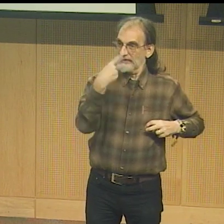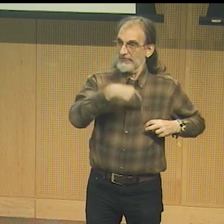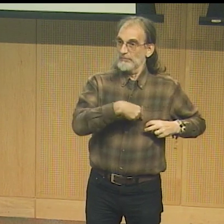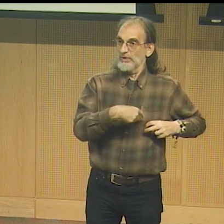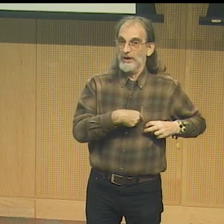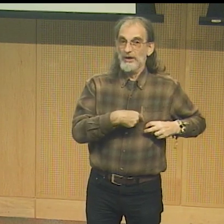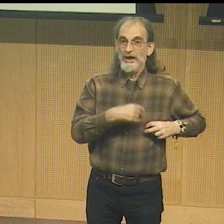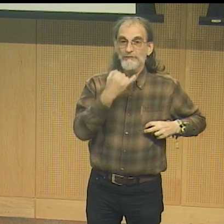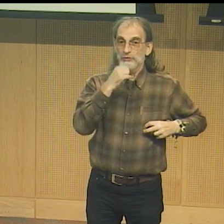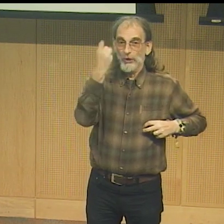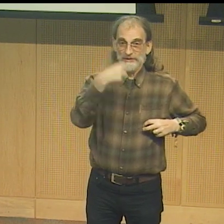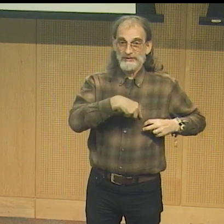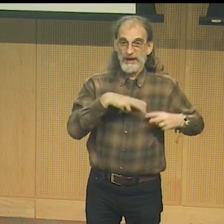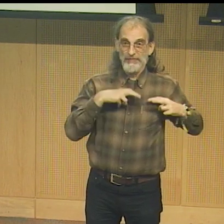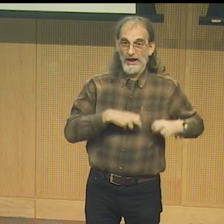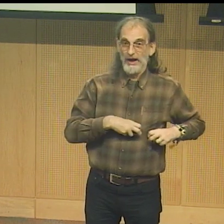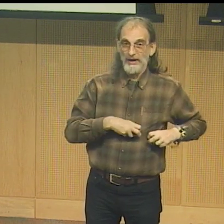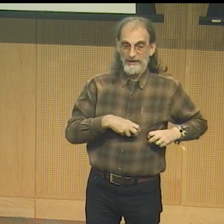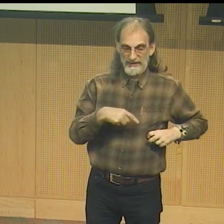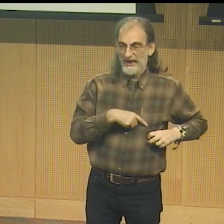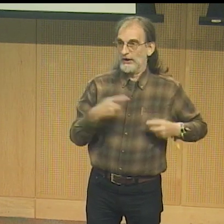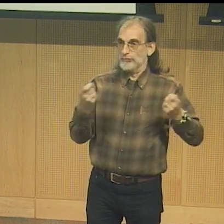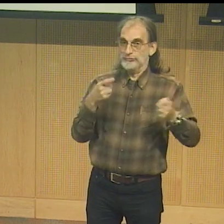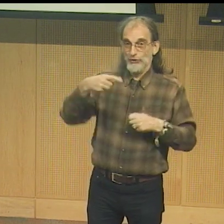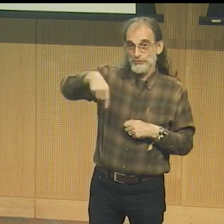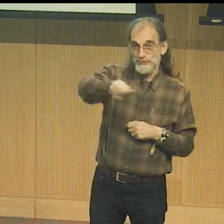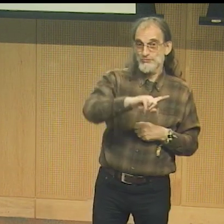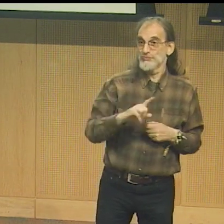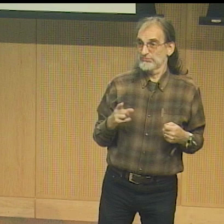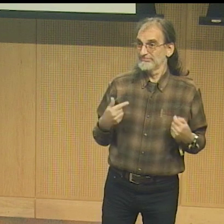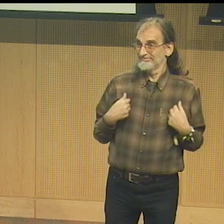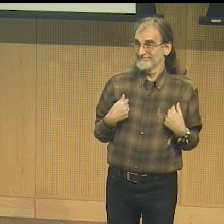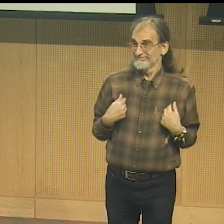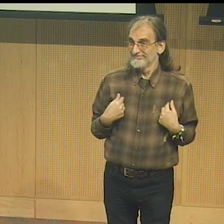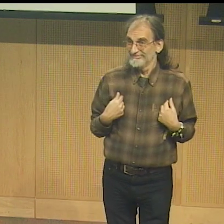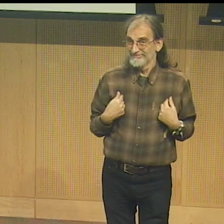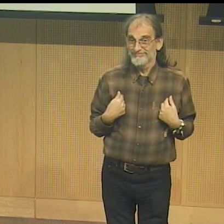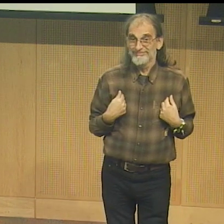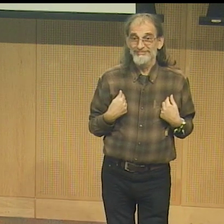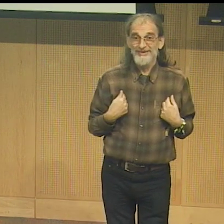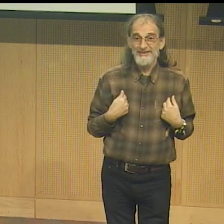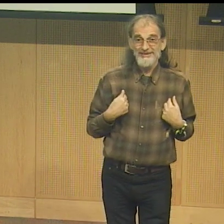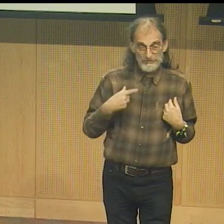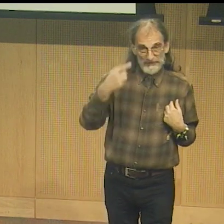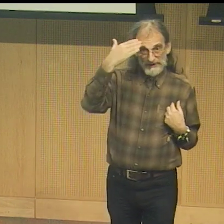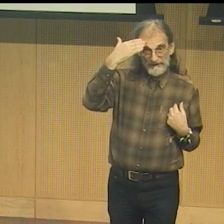when there wasn't one available. That's true with us. We have to think about our hearingness or the hearing part of the culture